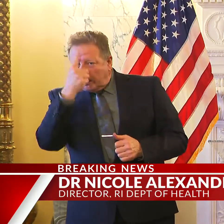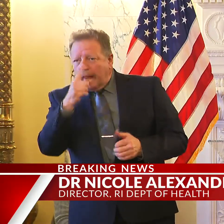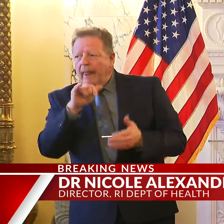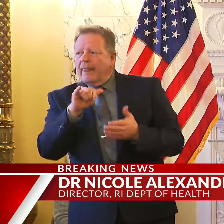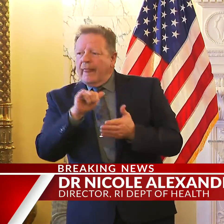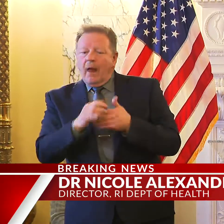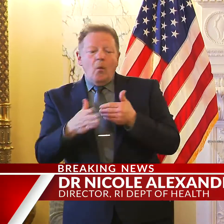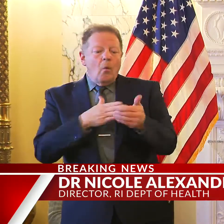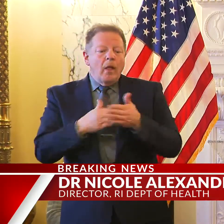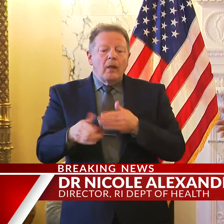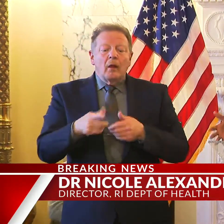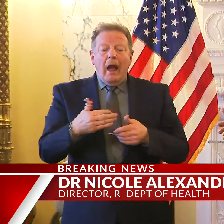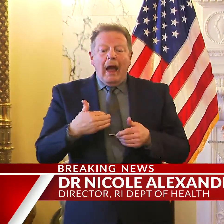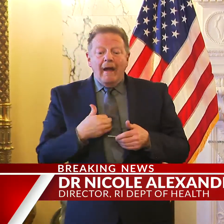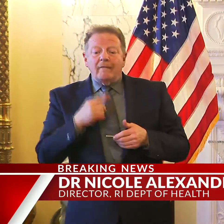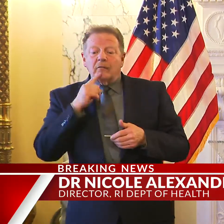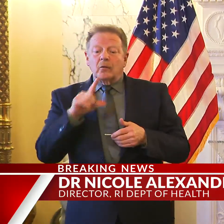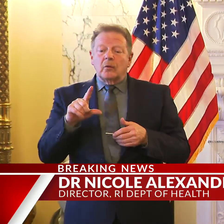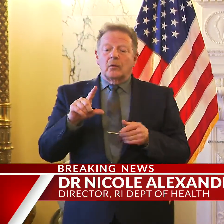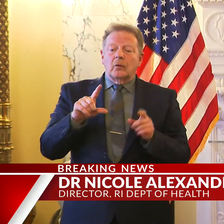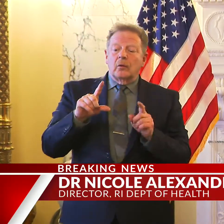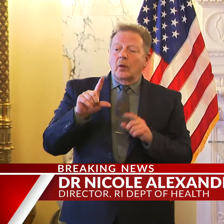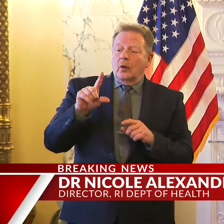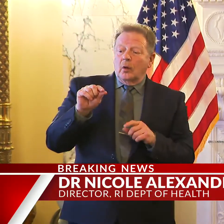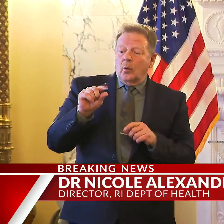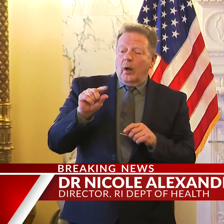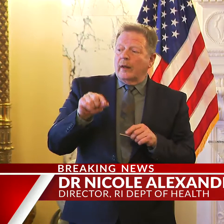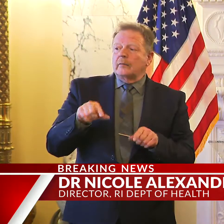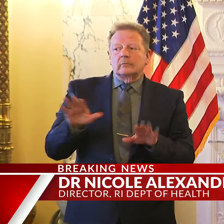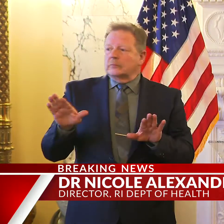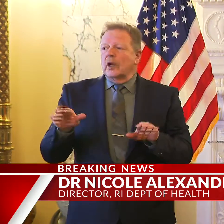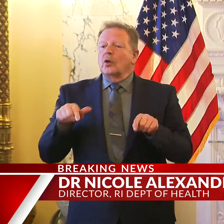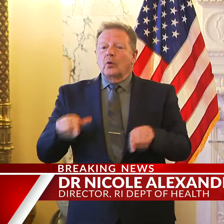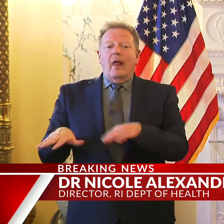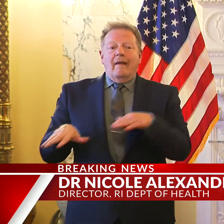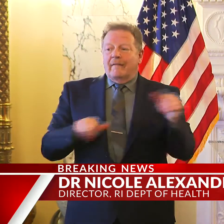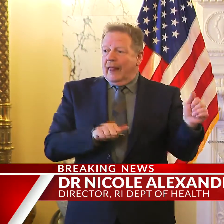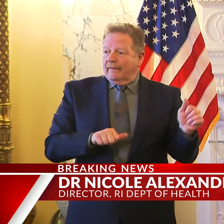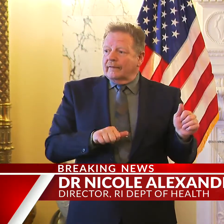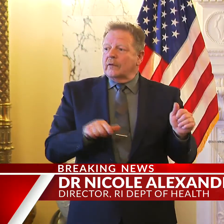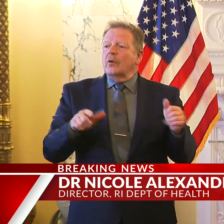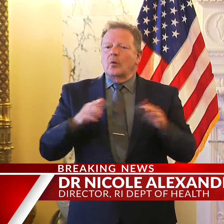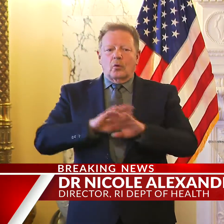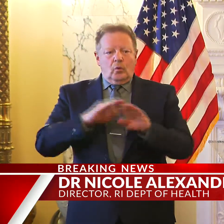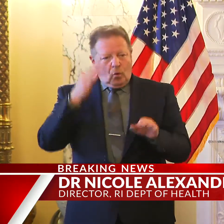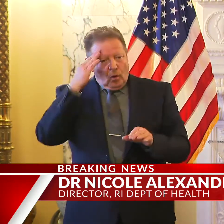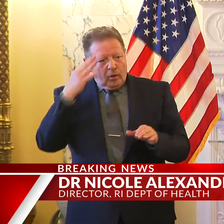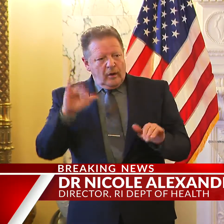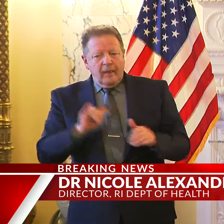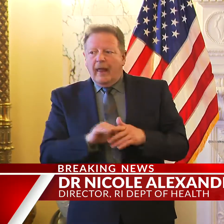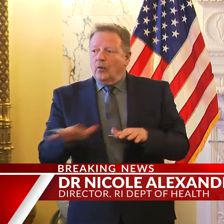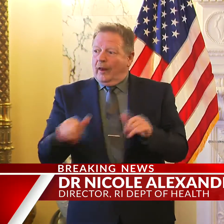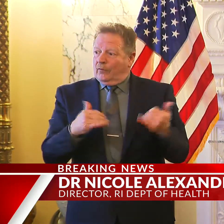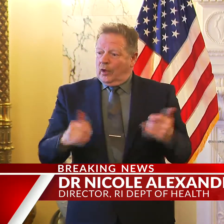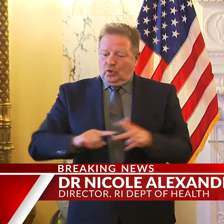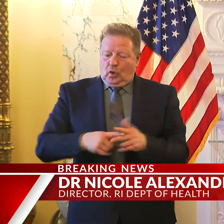PERSPECTIVE, THAT'S ABSOLUTELY THE DIRECTION WE WANT TO GO. WE WANT TO MAKE SURE EVERYONE